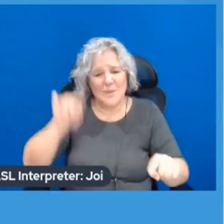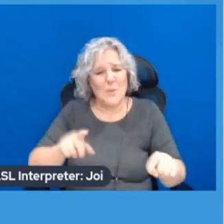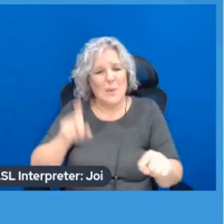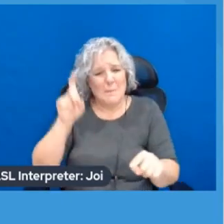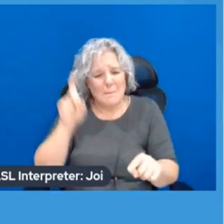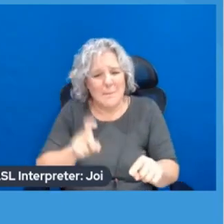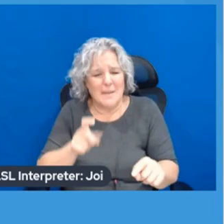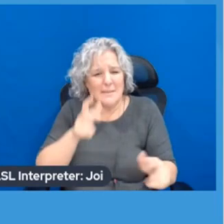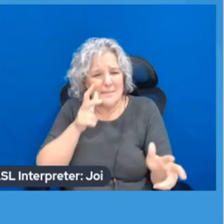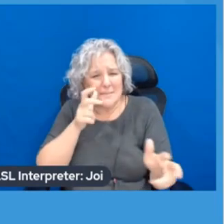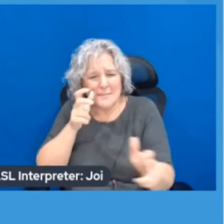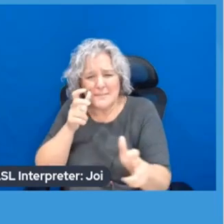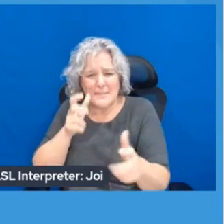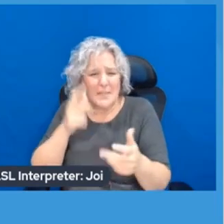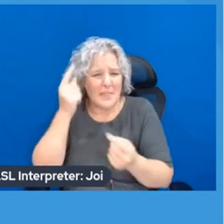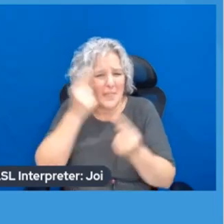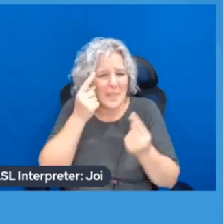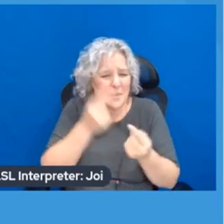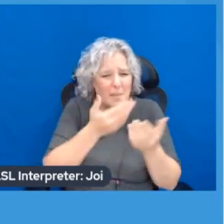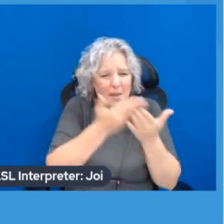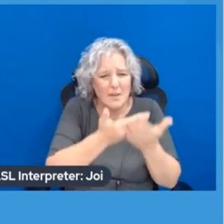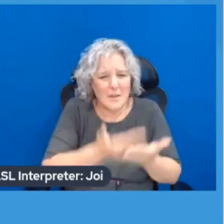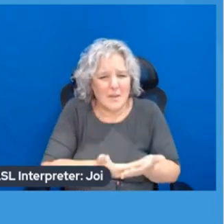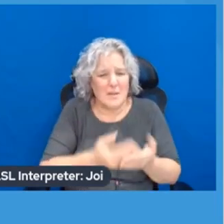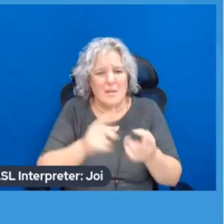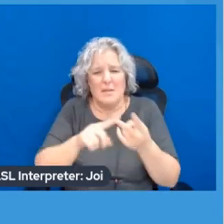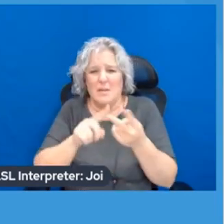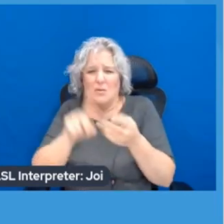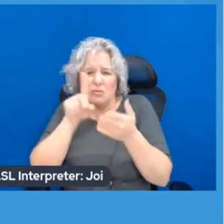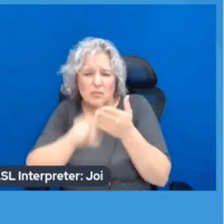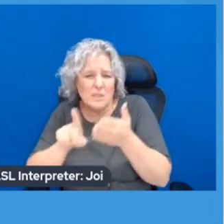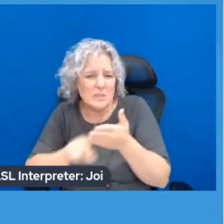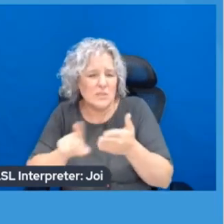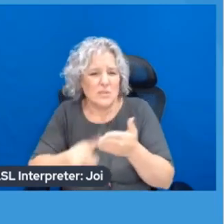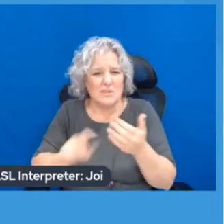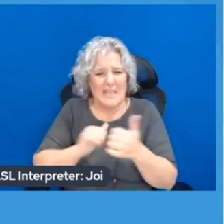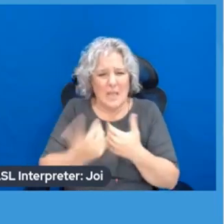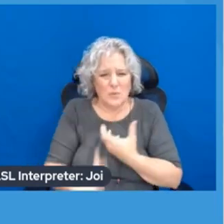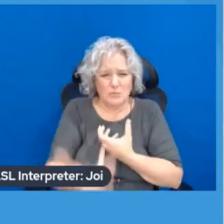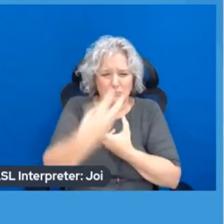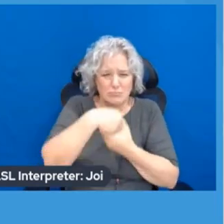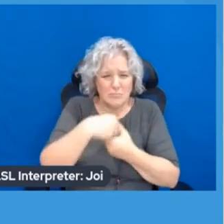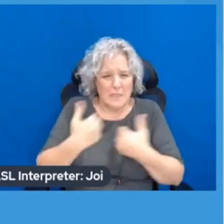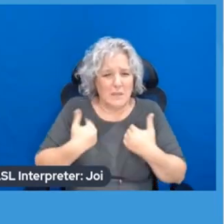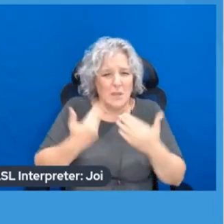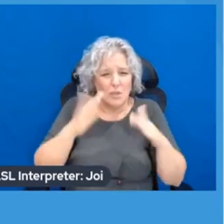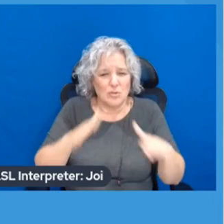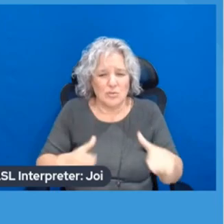existing evidence-based practices to engage young children and ensure equity and inclusion